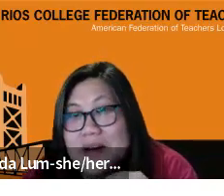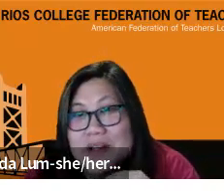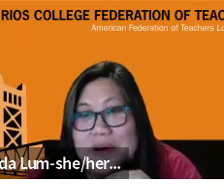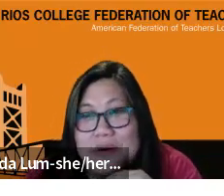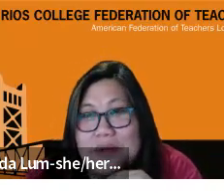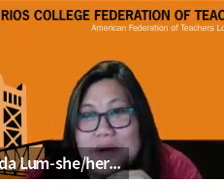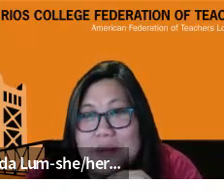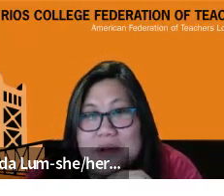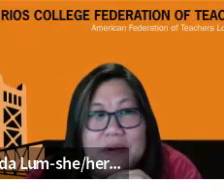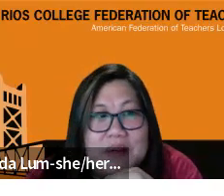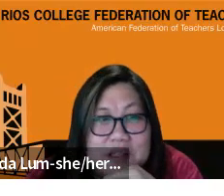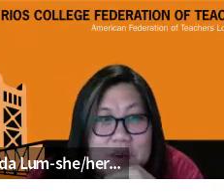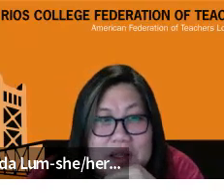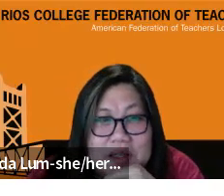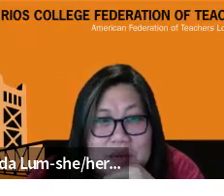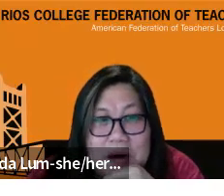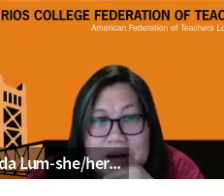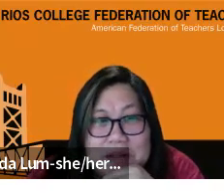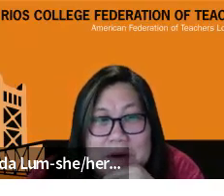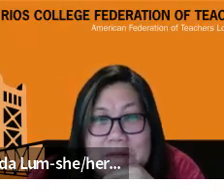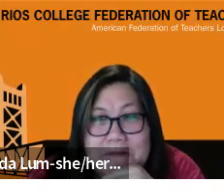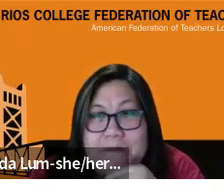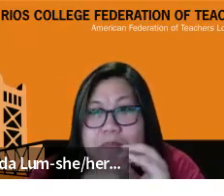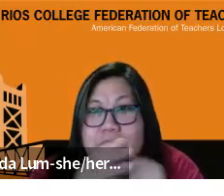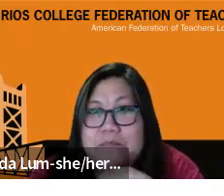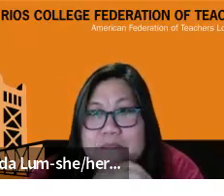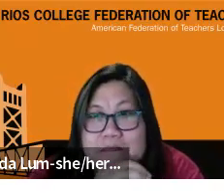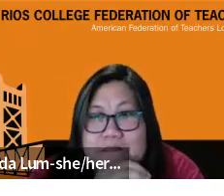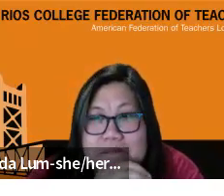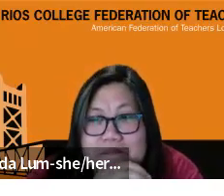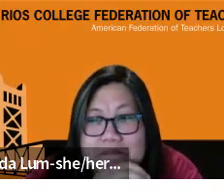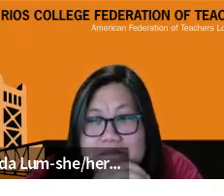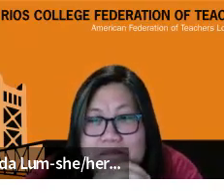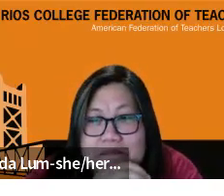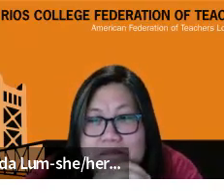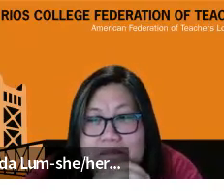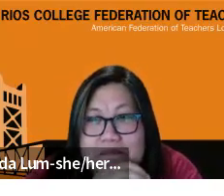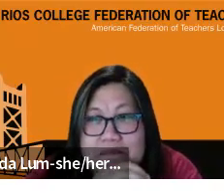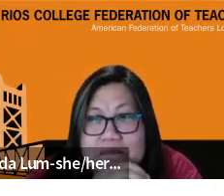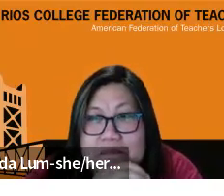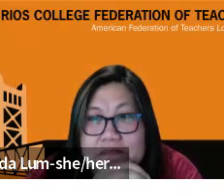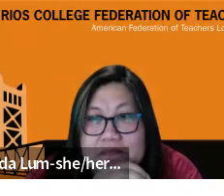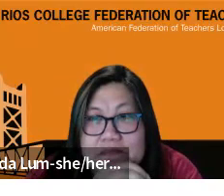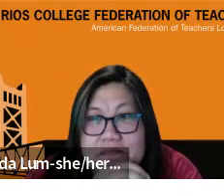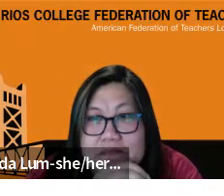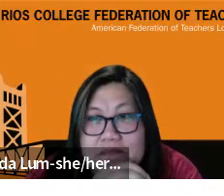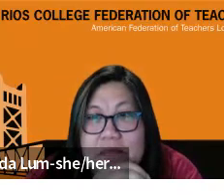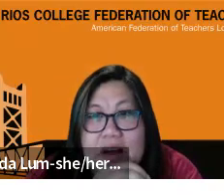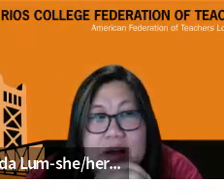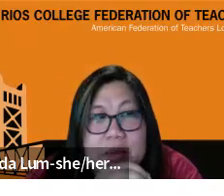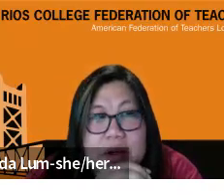So there are a number of different reasons why this is wrong. So.